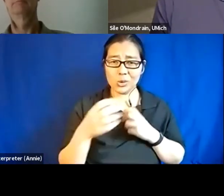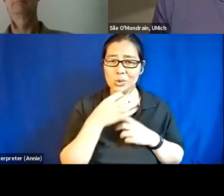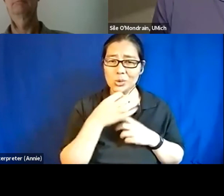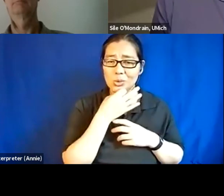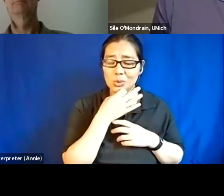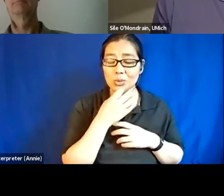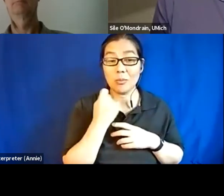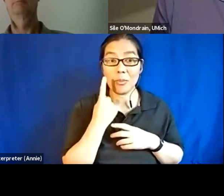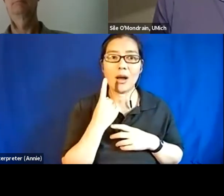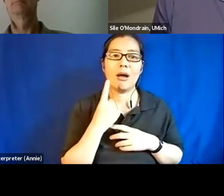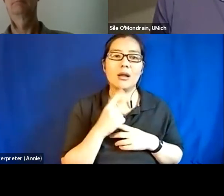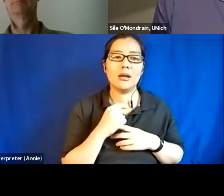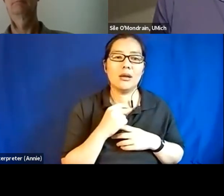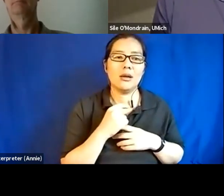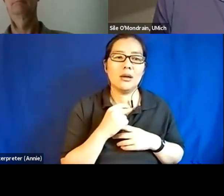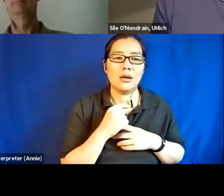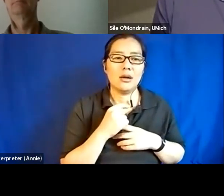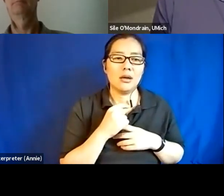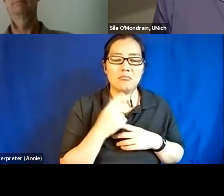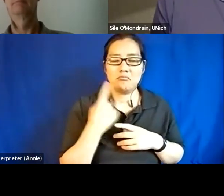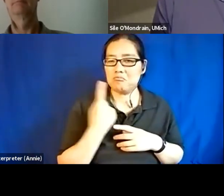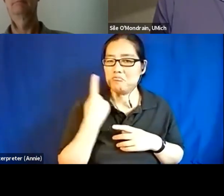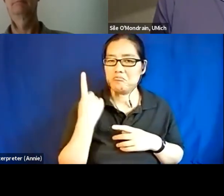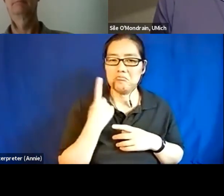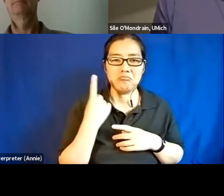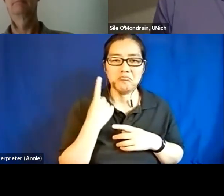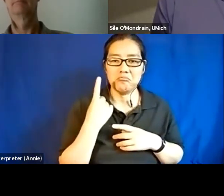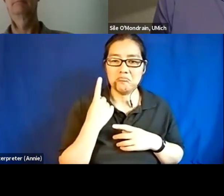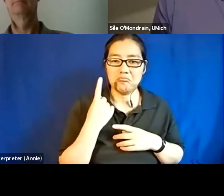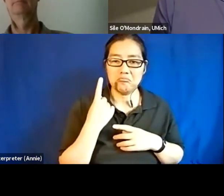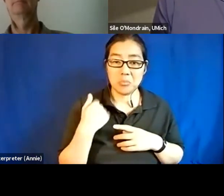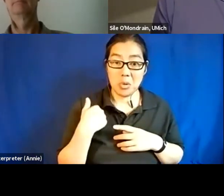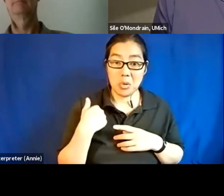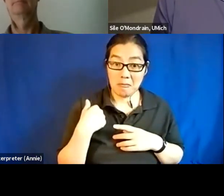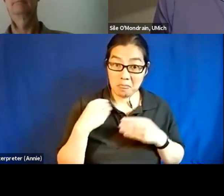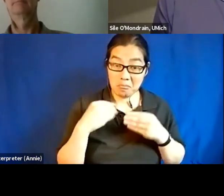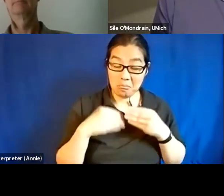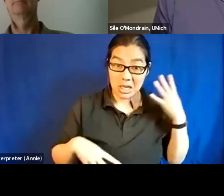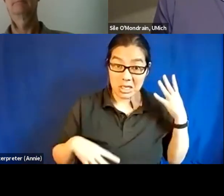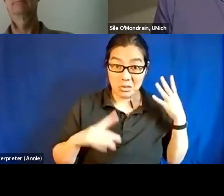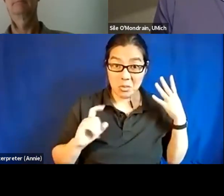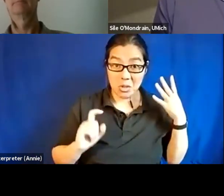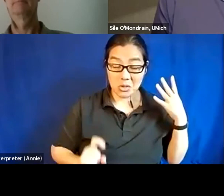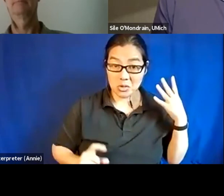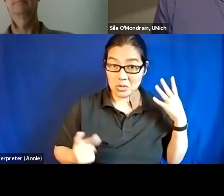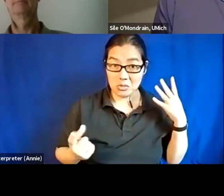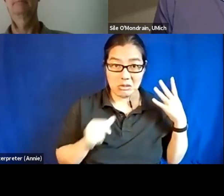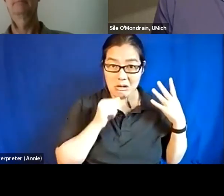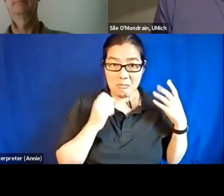wondering how do we have a lot of questions or not too many? >>>: Not too